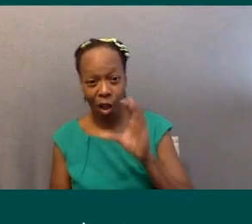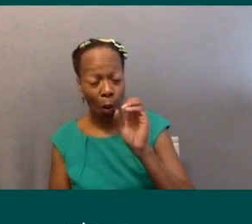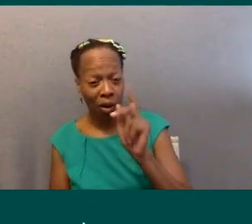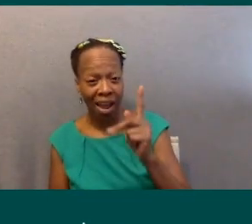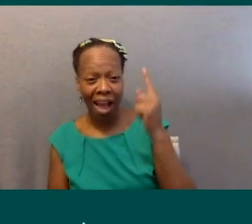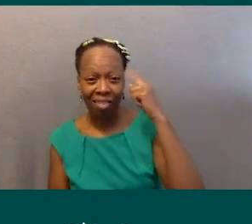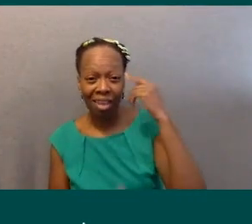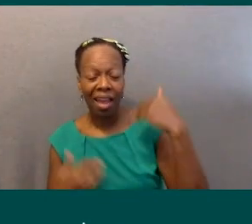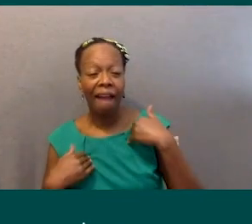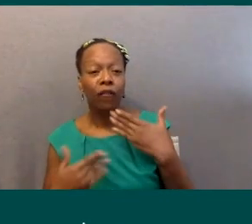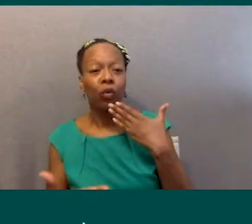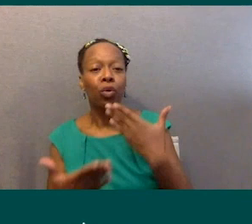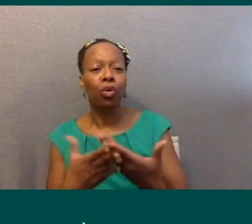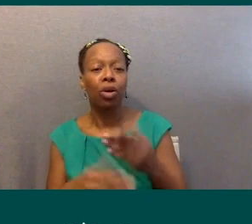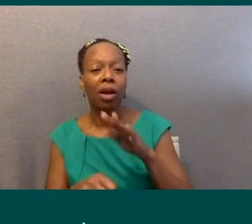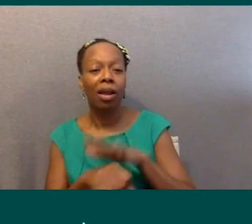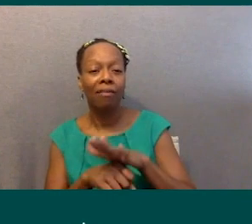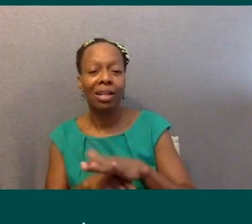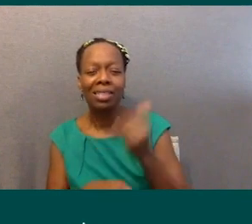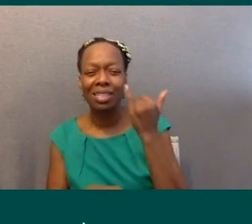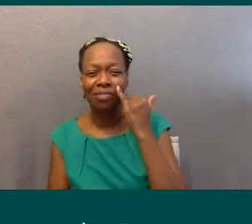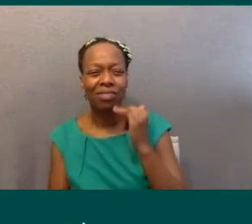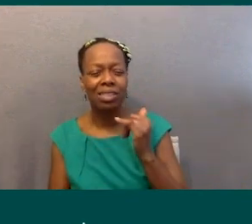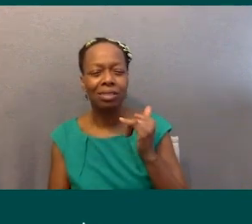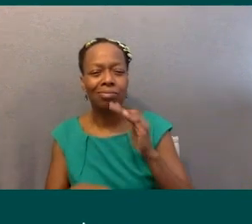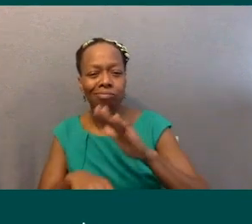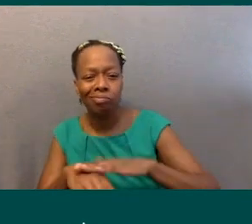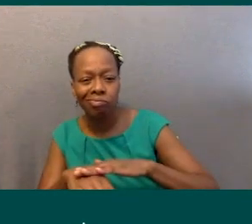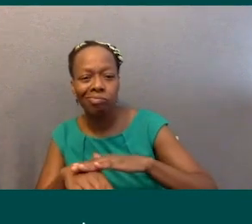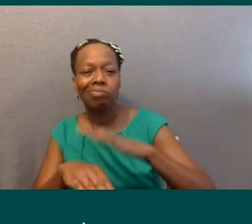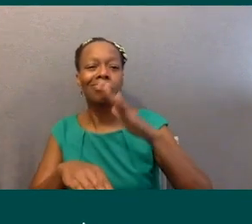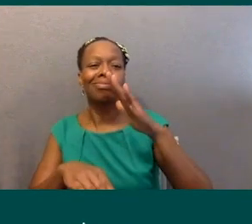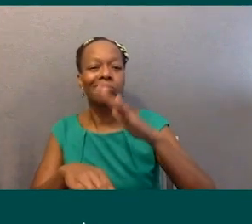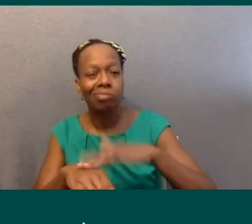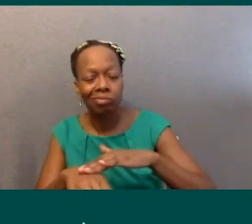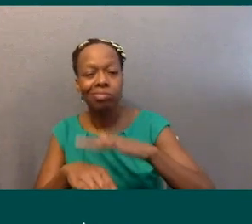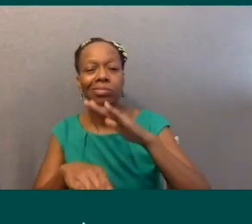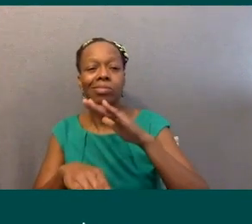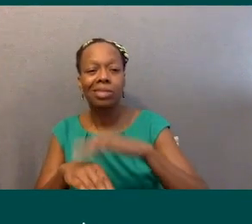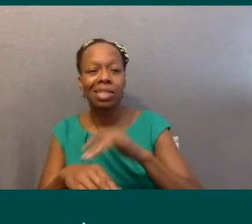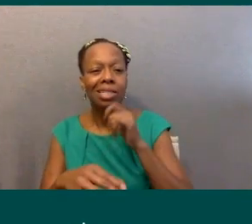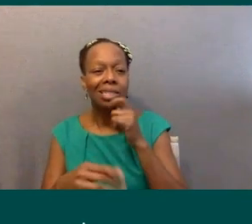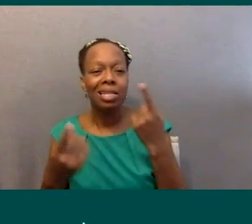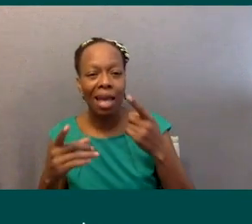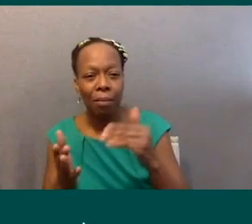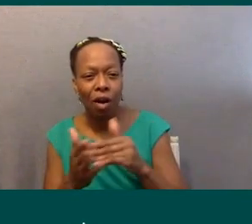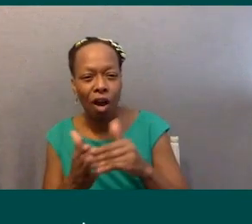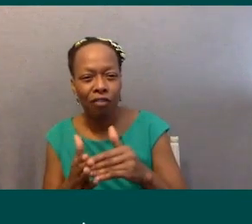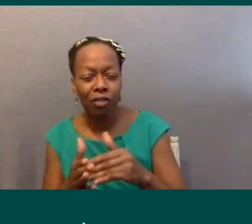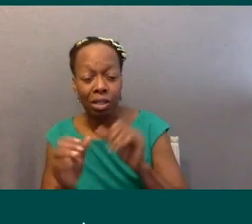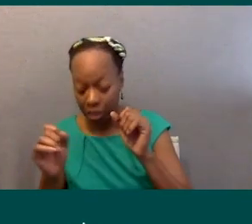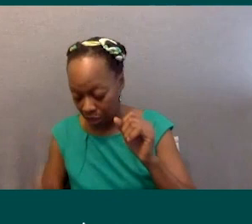is if it is very intermittent and it's not happening all the time, if and when it does happen to try to take a video of it,